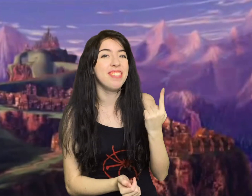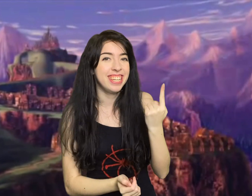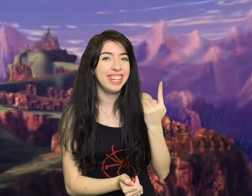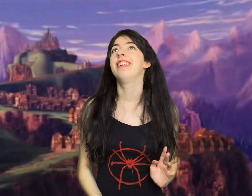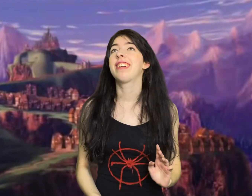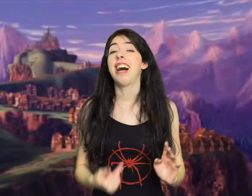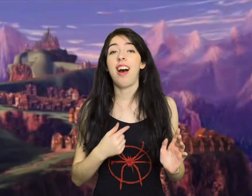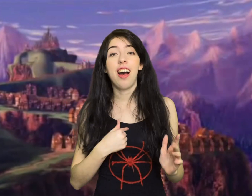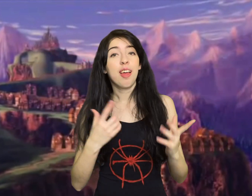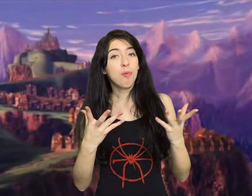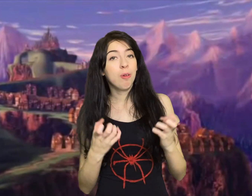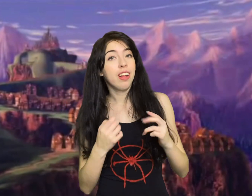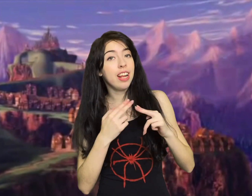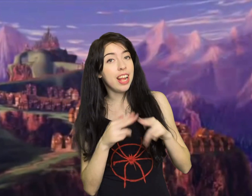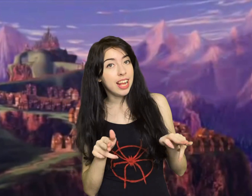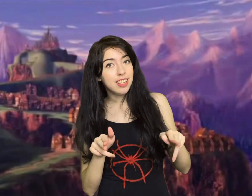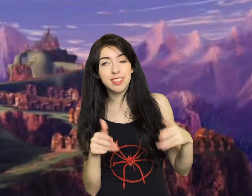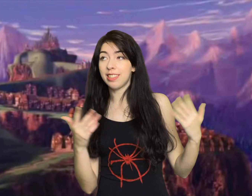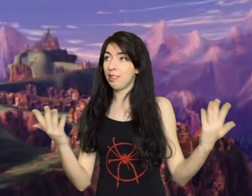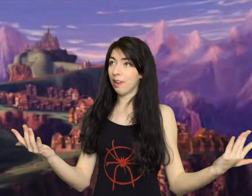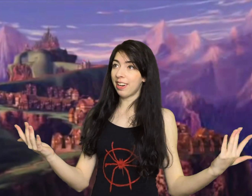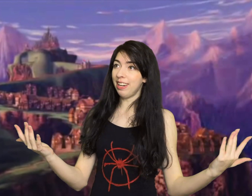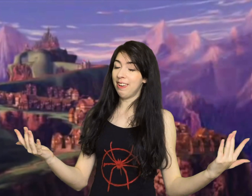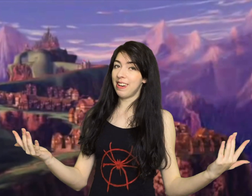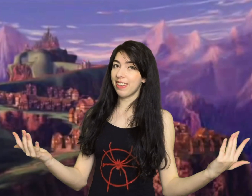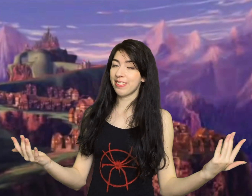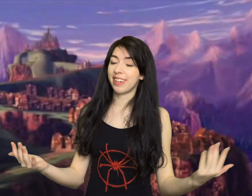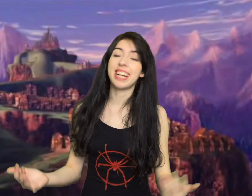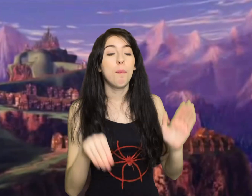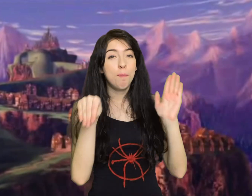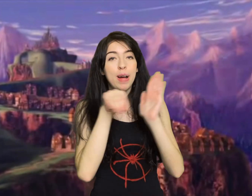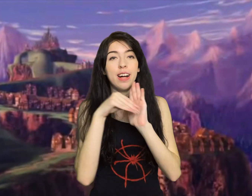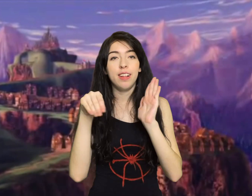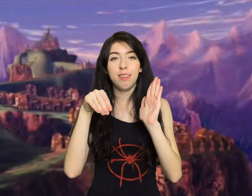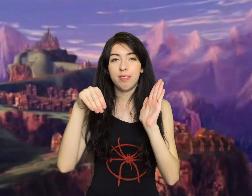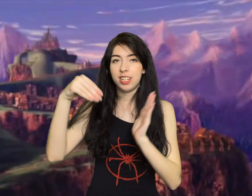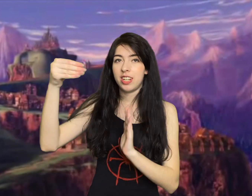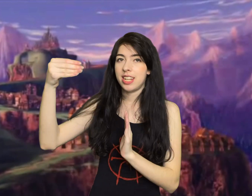we got I WANT EGGS you already know all those already BELL which is